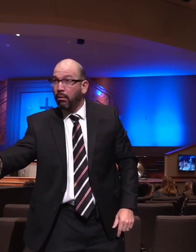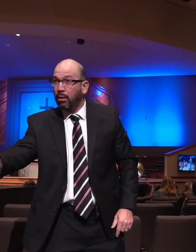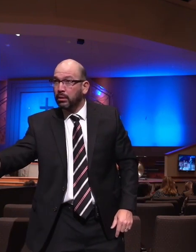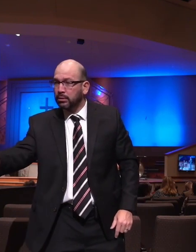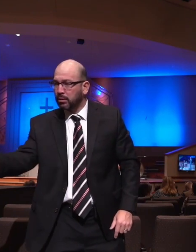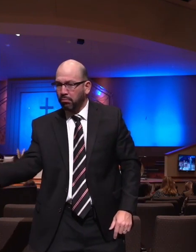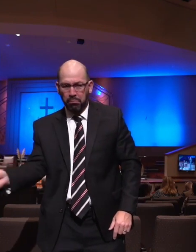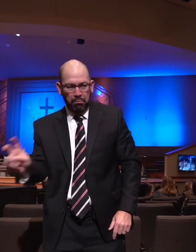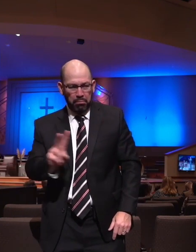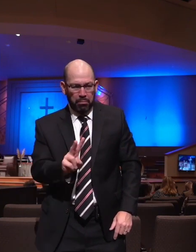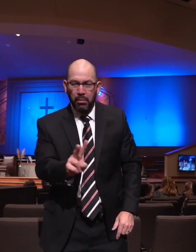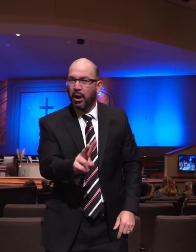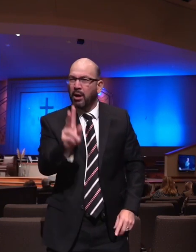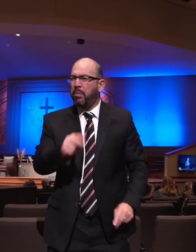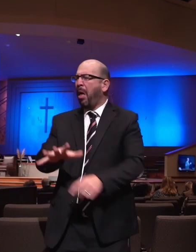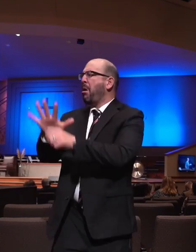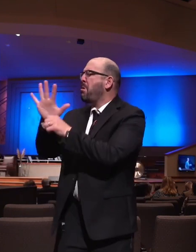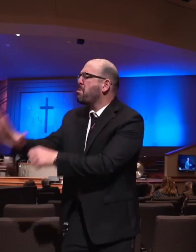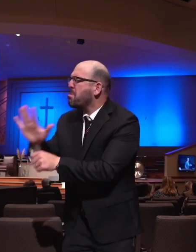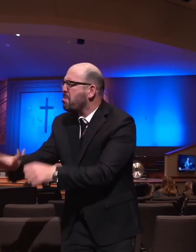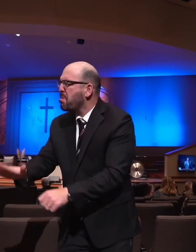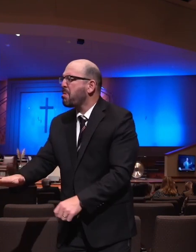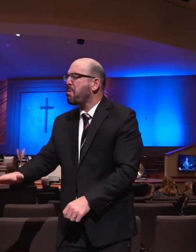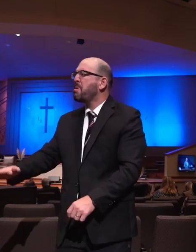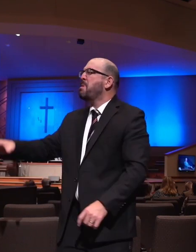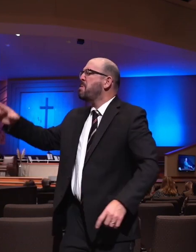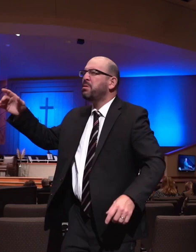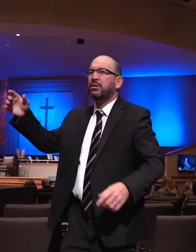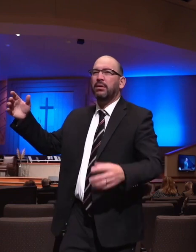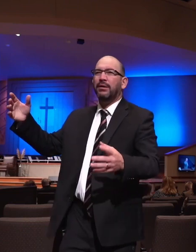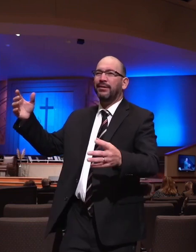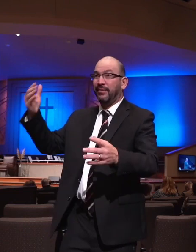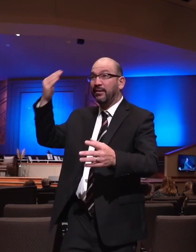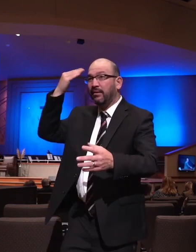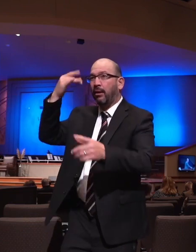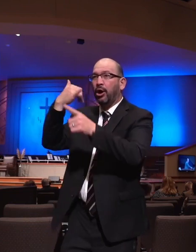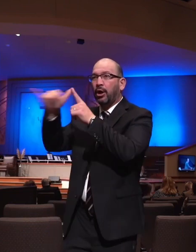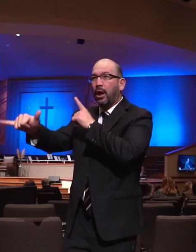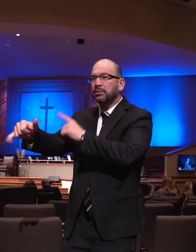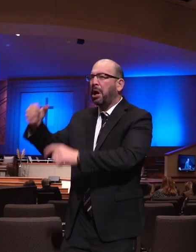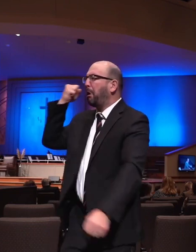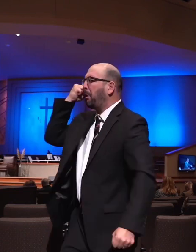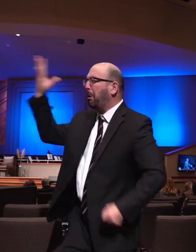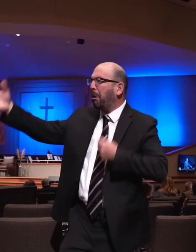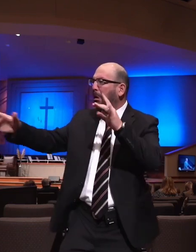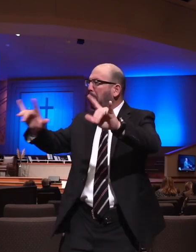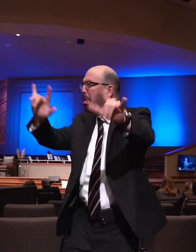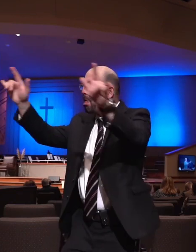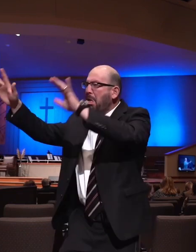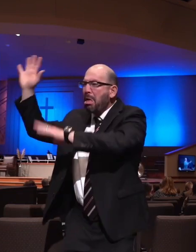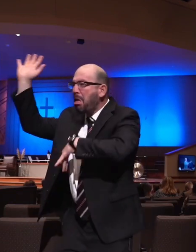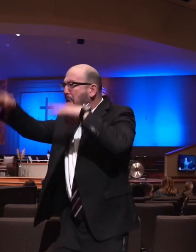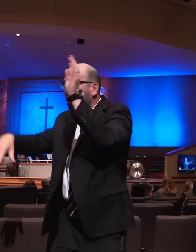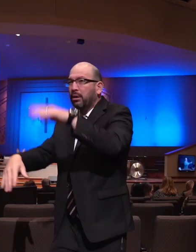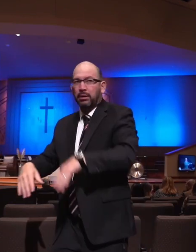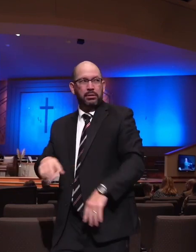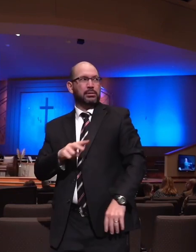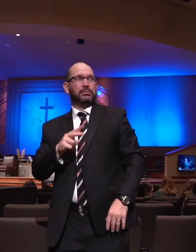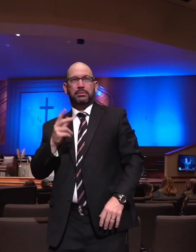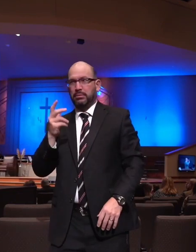there and people are honking and swearing at me and I say why don’t you get out and help okay so we're picking up all this plywood and we're putting all